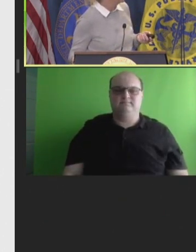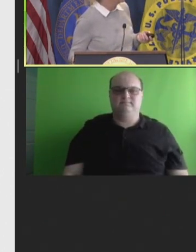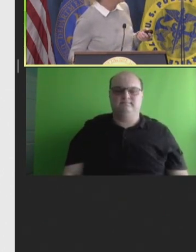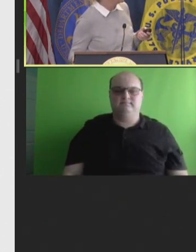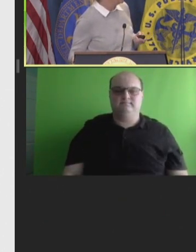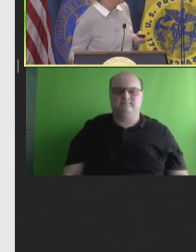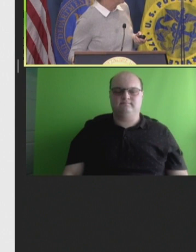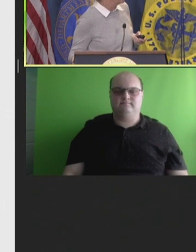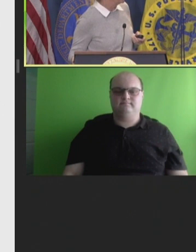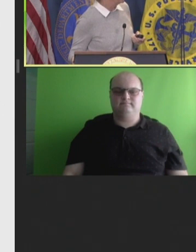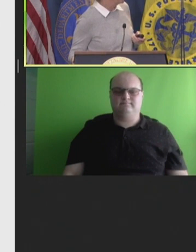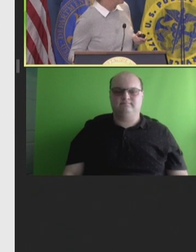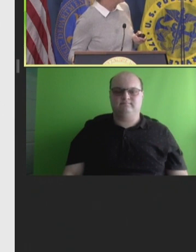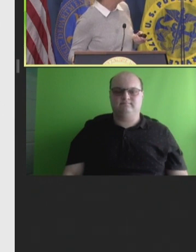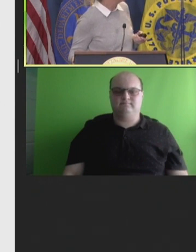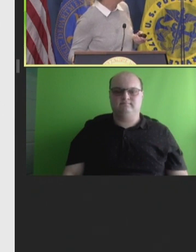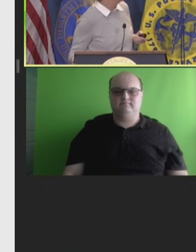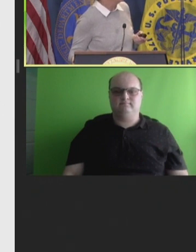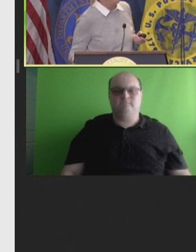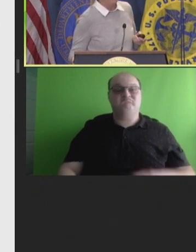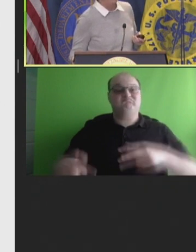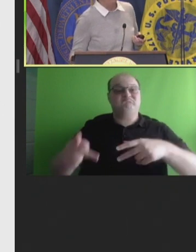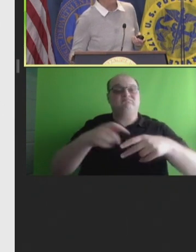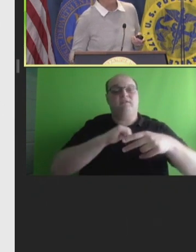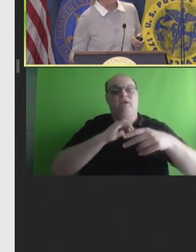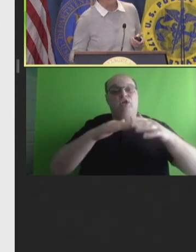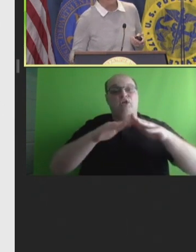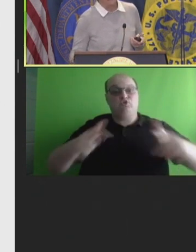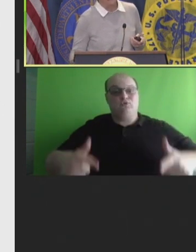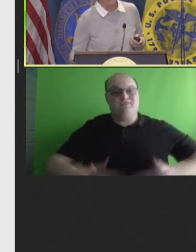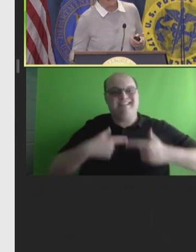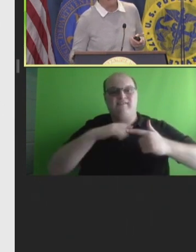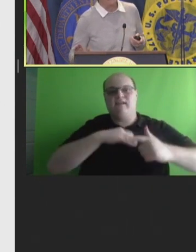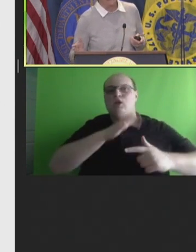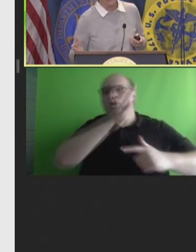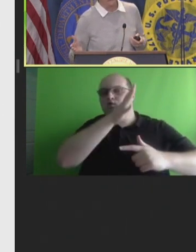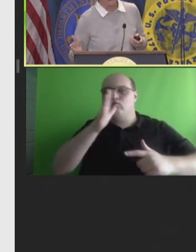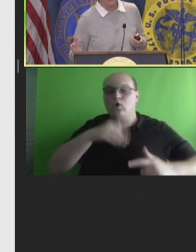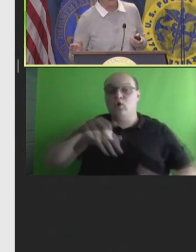children living below the poverty level and in rural areas have seen a decline.